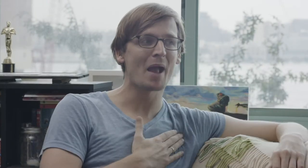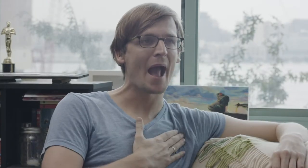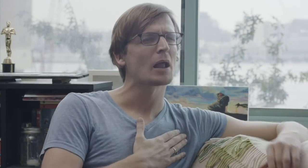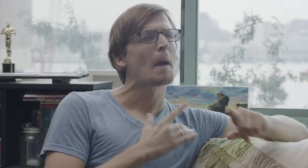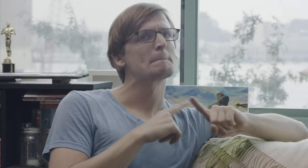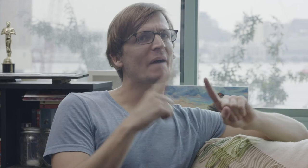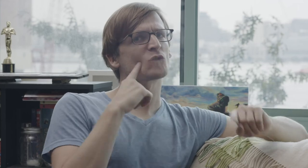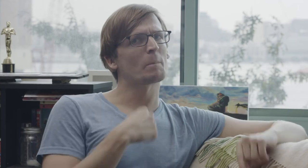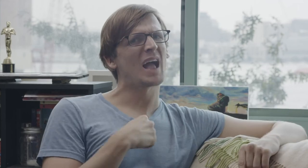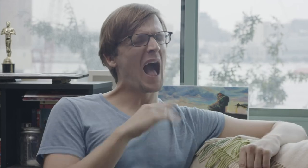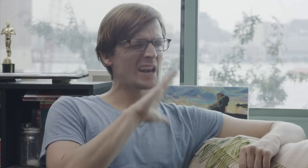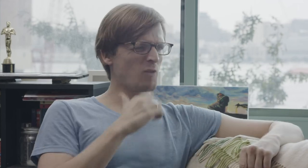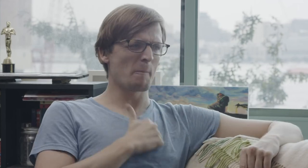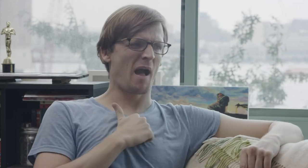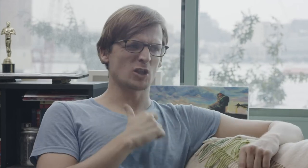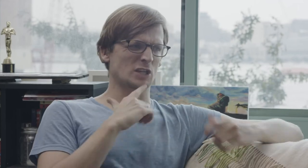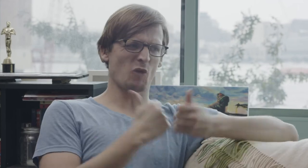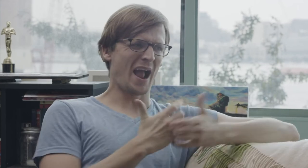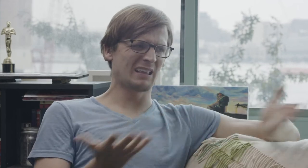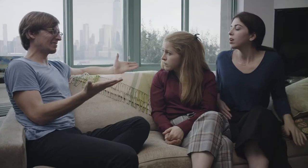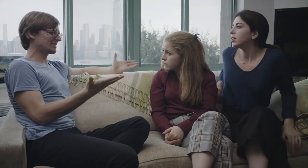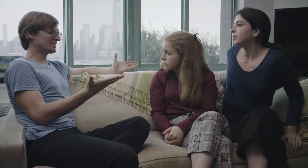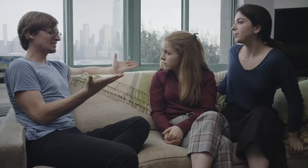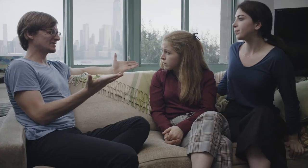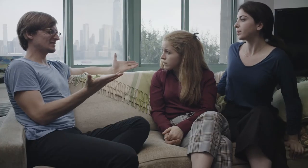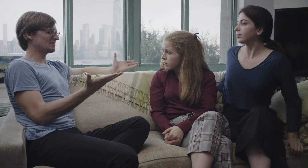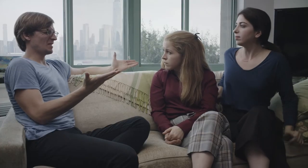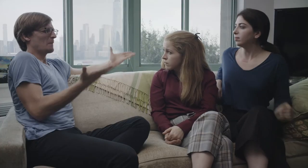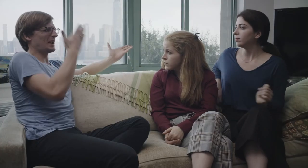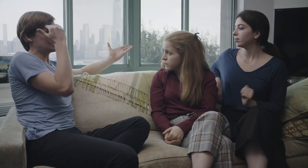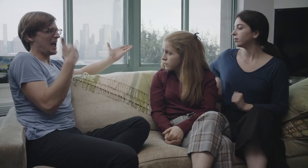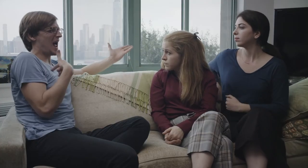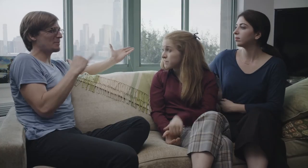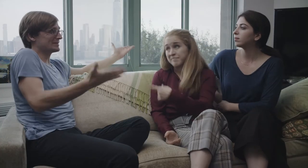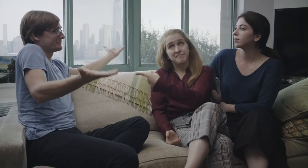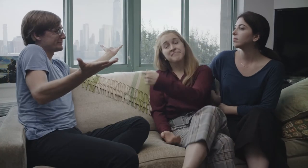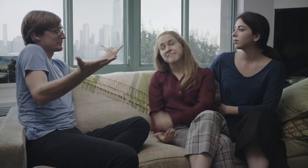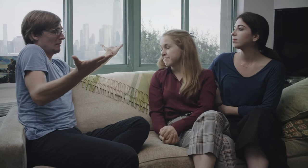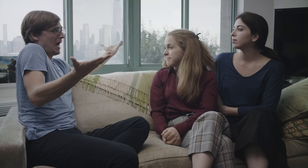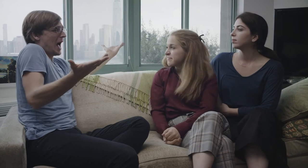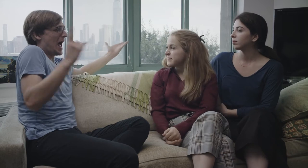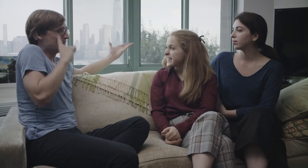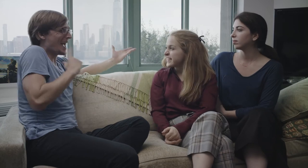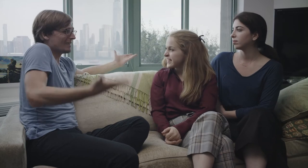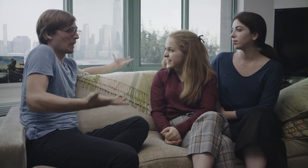Yeah. I've had very similar experiences. And first of all, I've learned, never apologize for anything, because it is what it is.